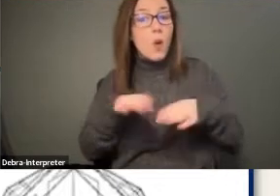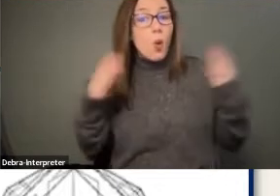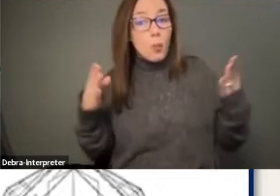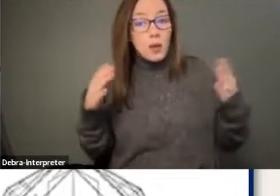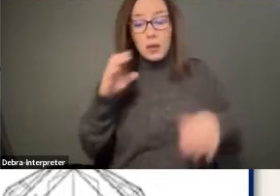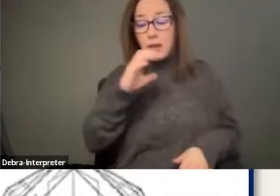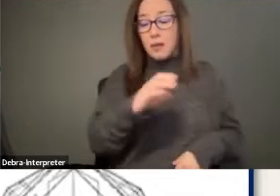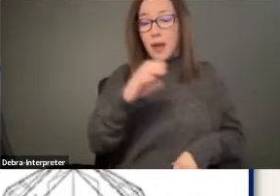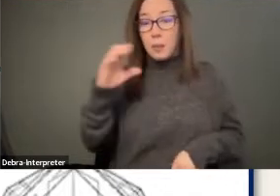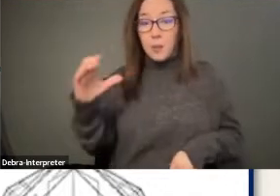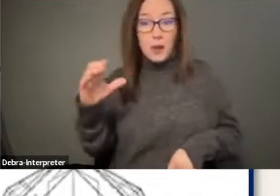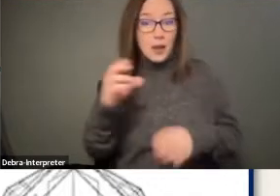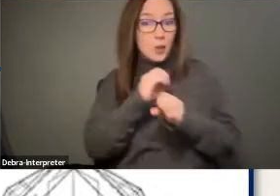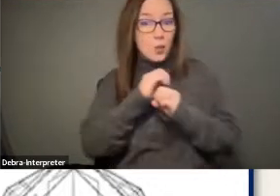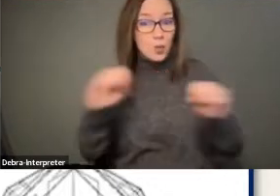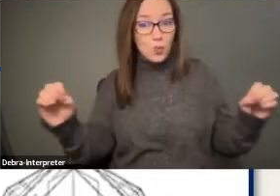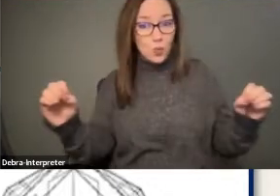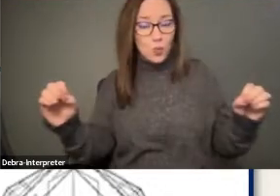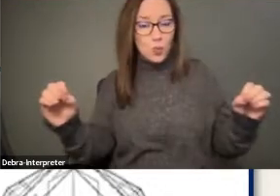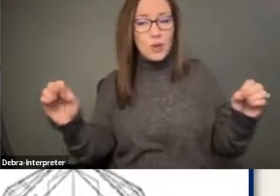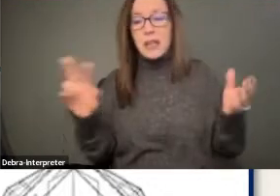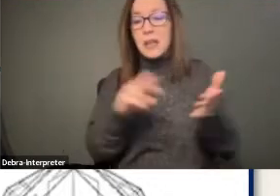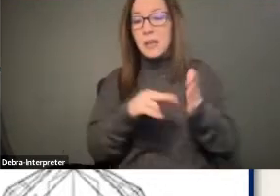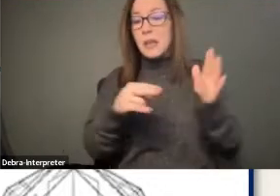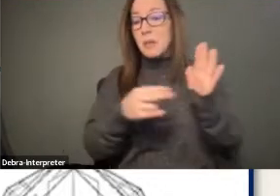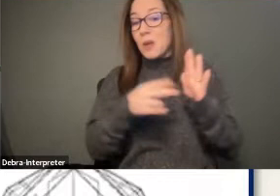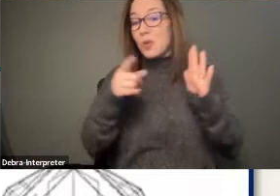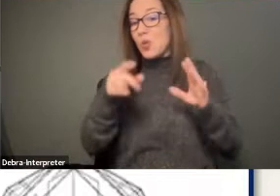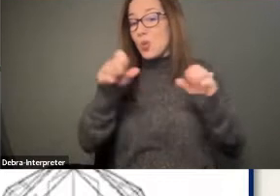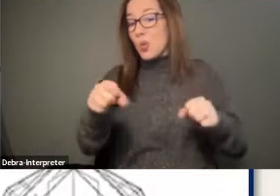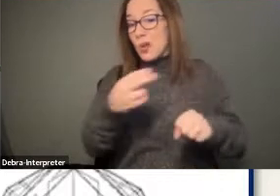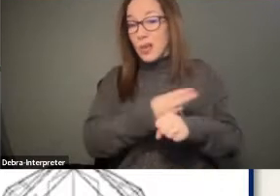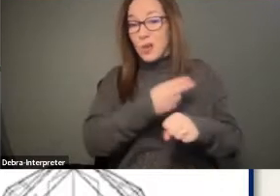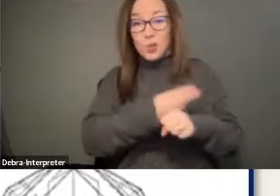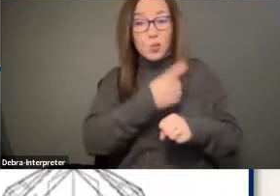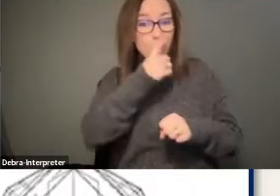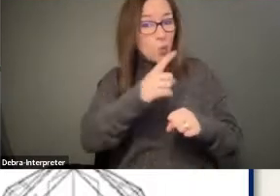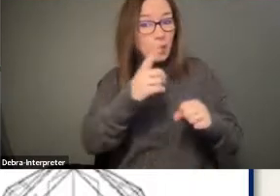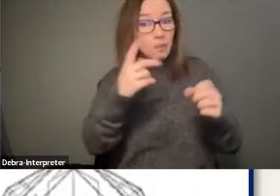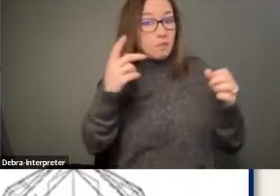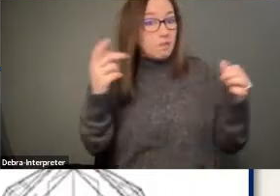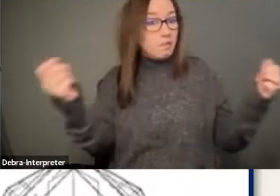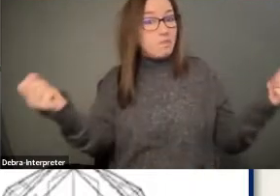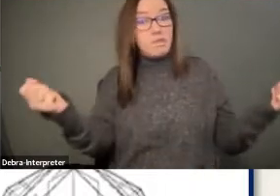look like if there is a disease. Also these images are open and copyright free. So that means that you